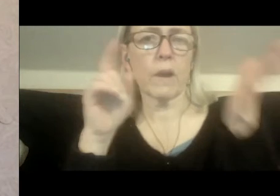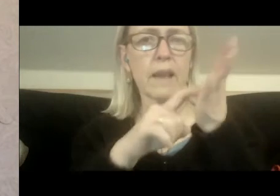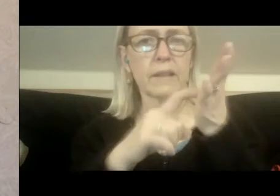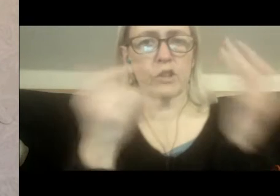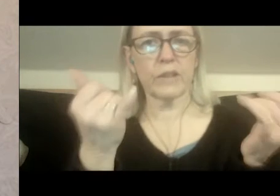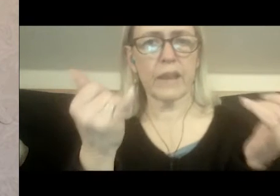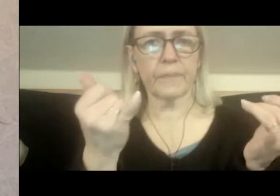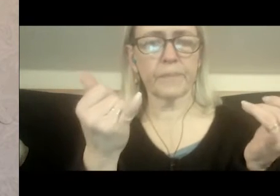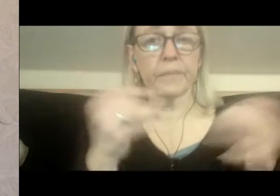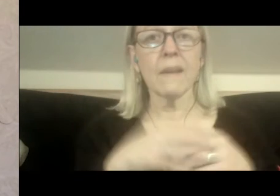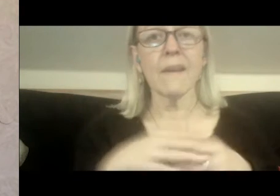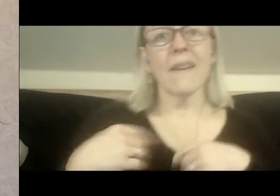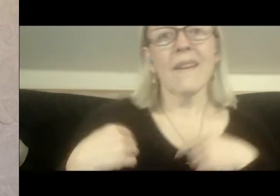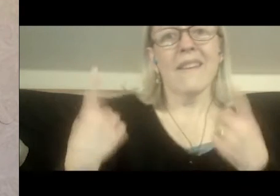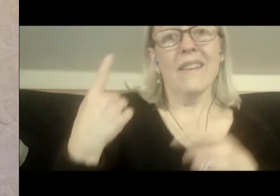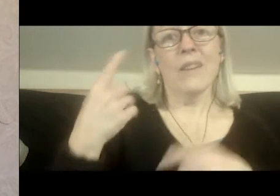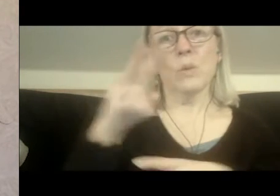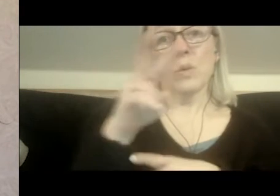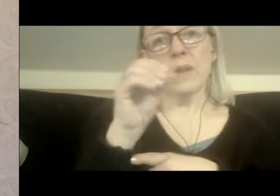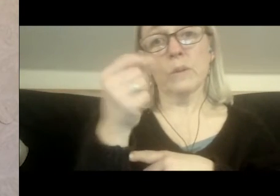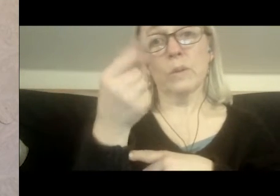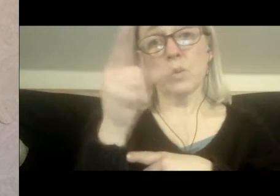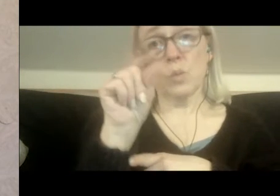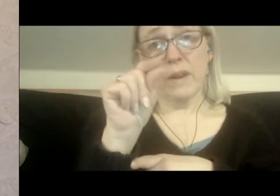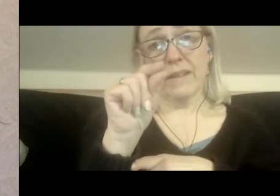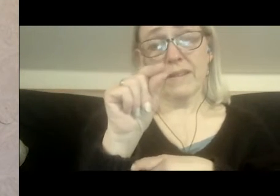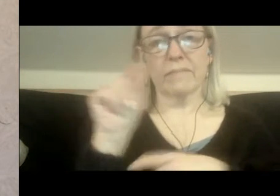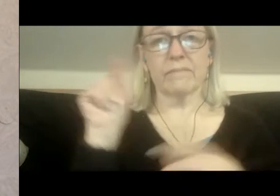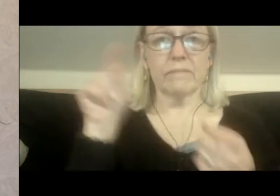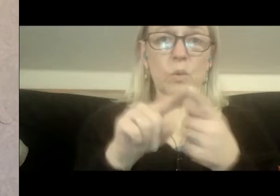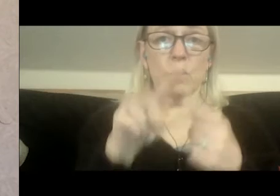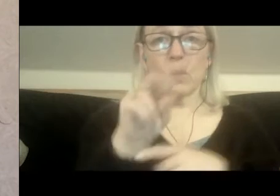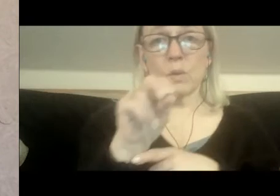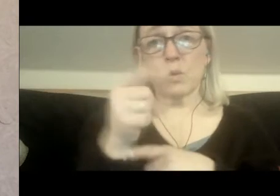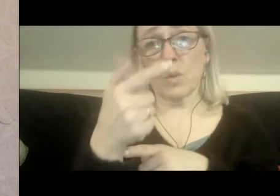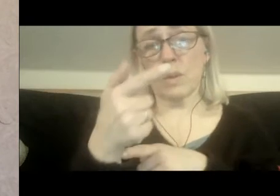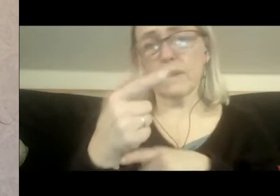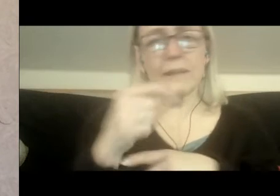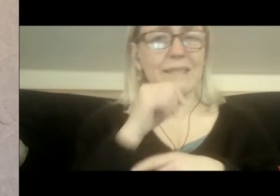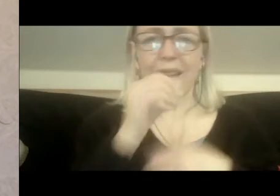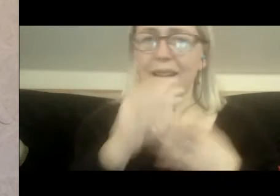but it's because of your hard work that we're able to continue to deliver on Brown's mission.